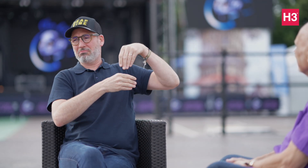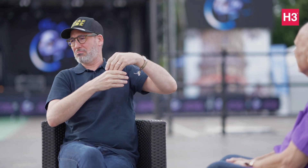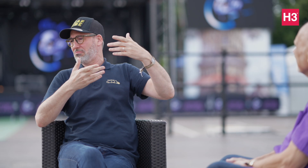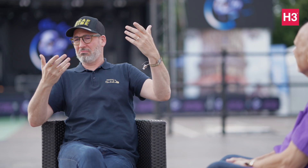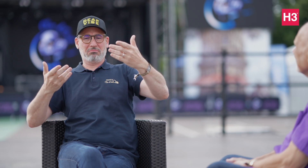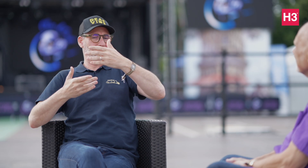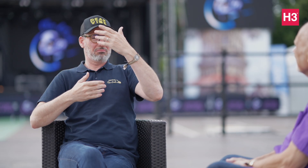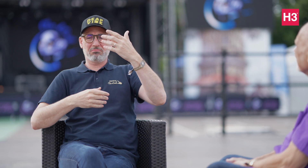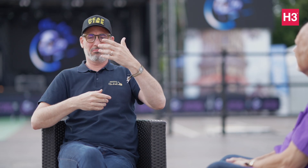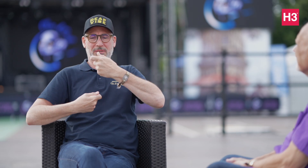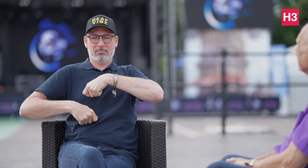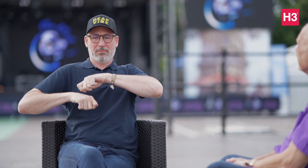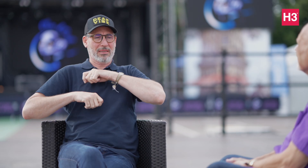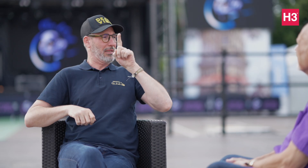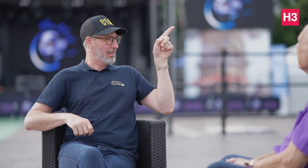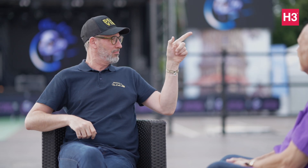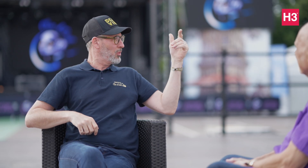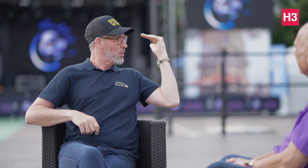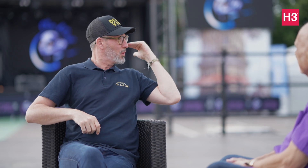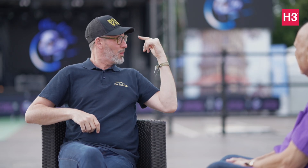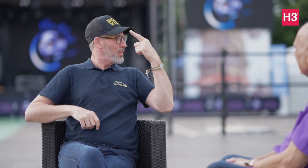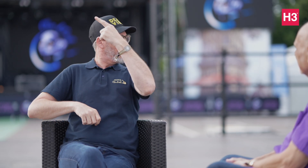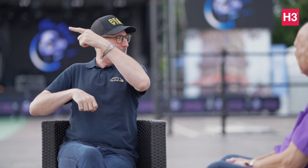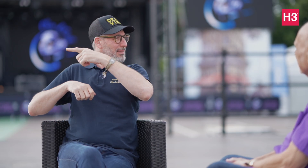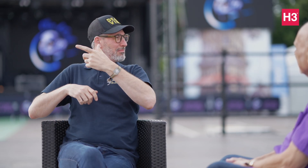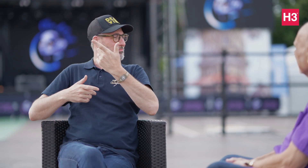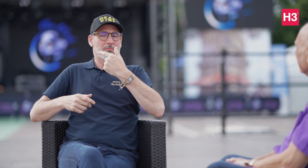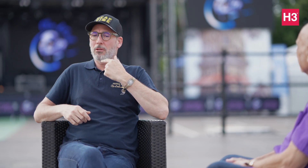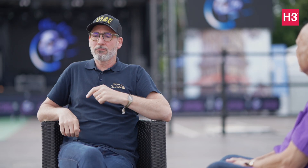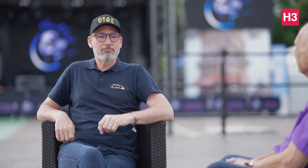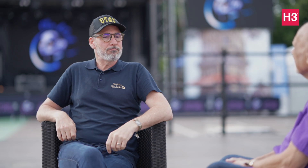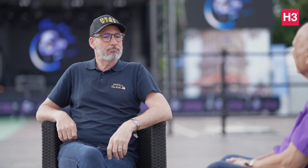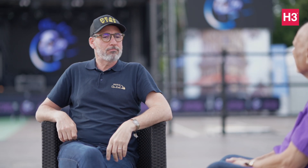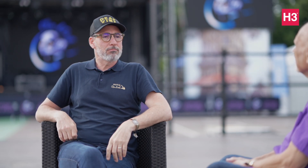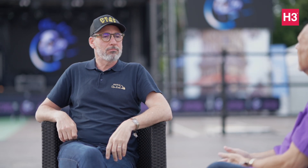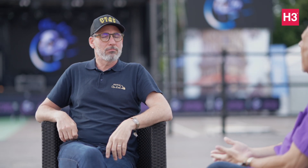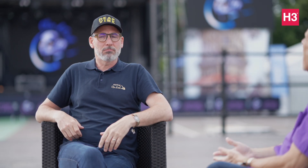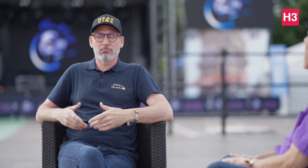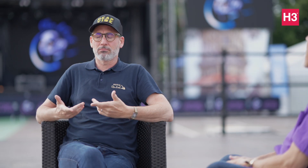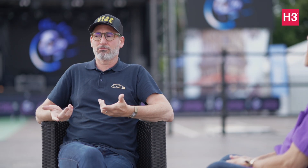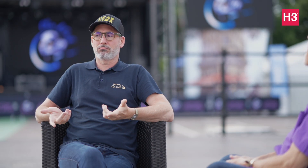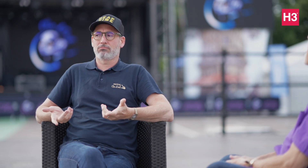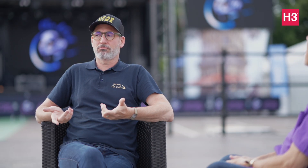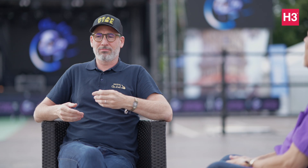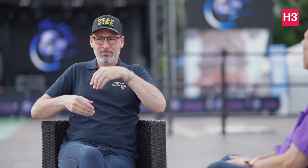I asked another Deaf actor if he knew someone in Spain — again, the answer was no.